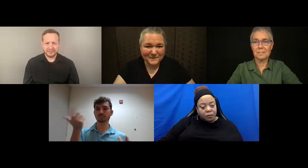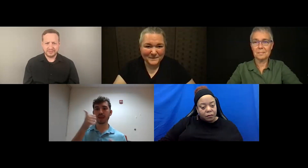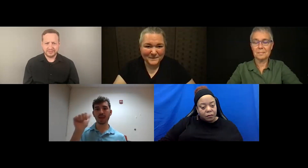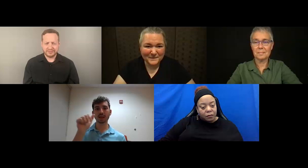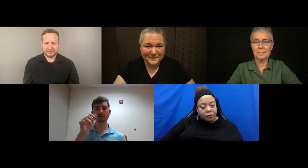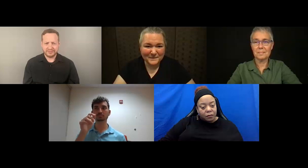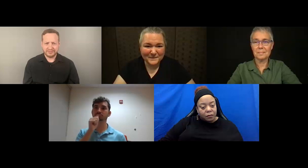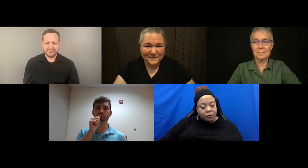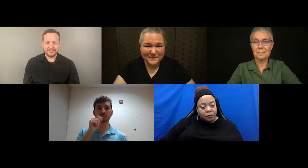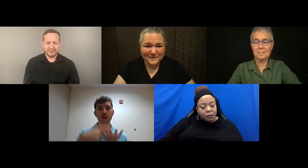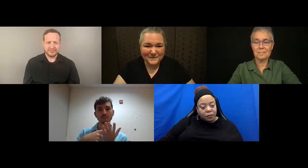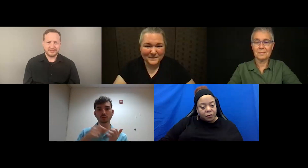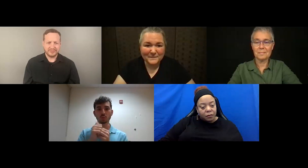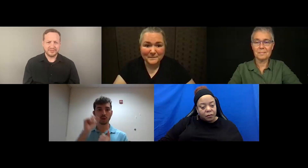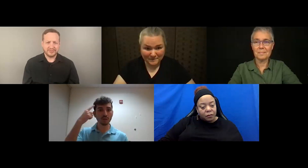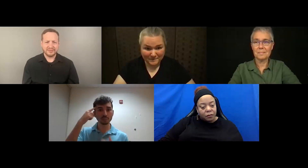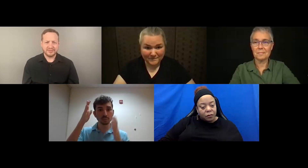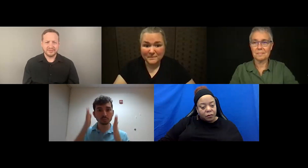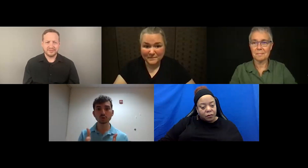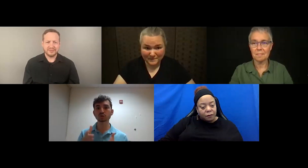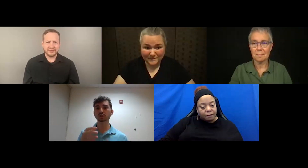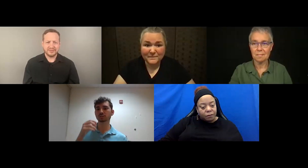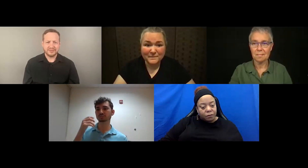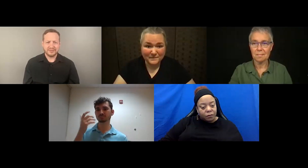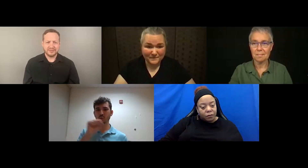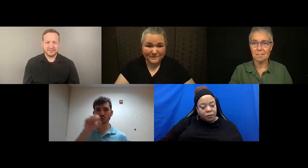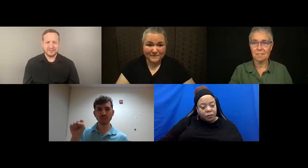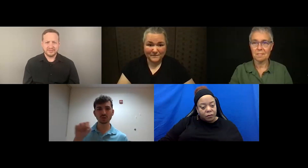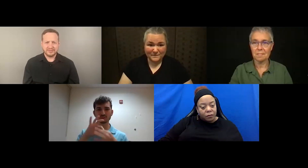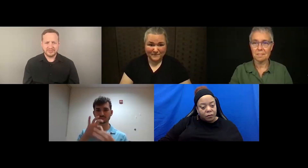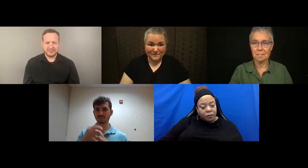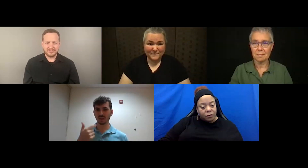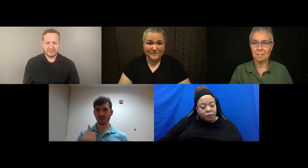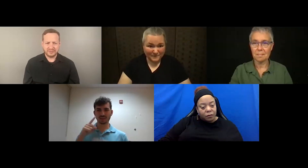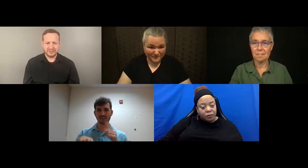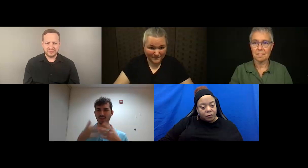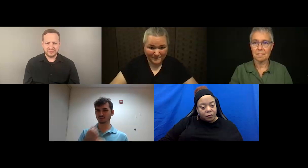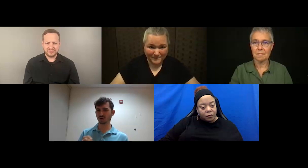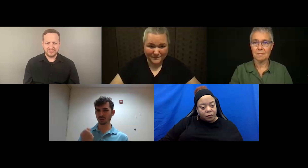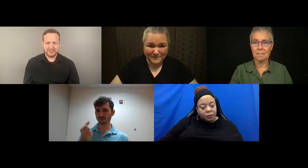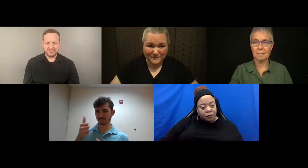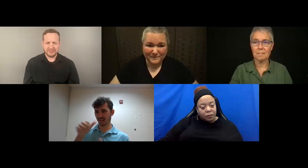or confidential conversation with the government, or with your doctor, how do you trust?